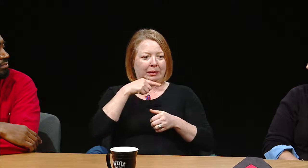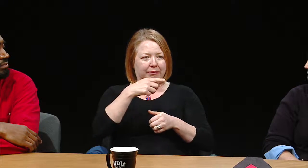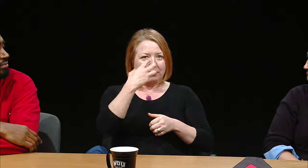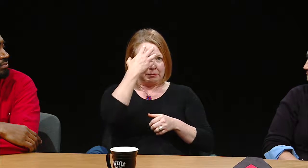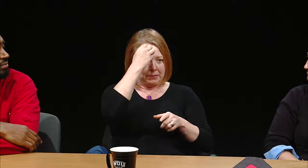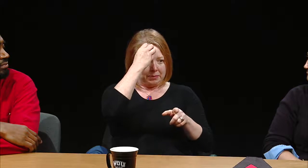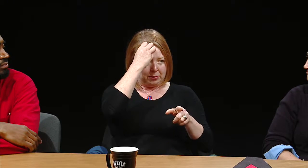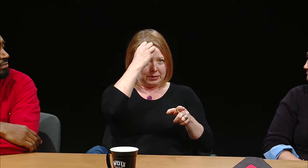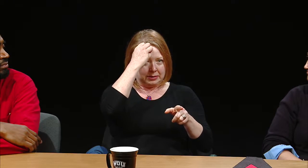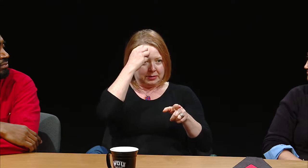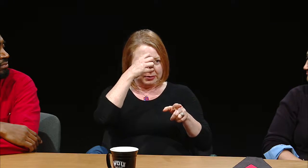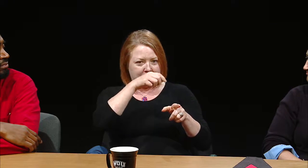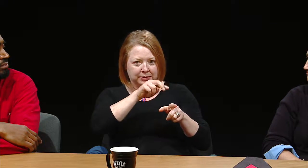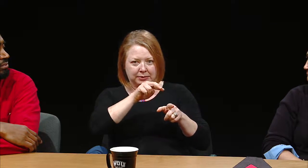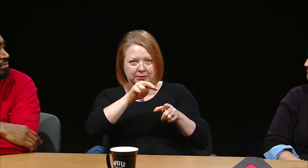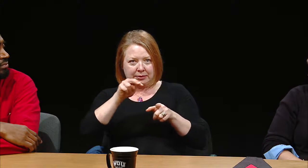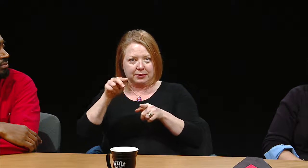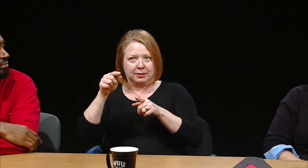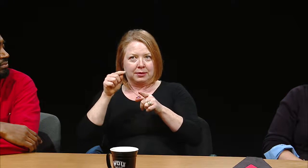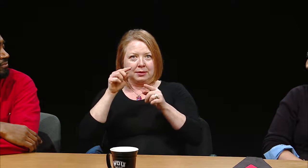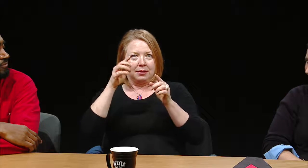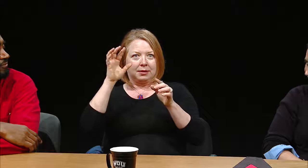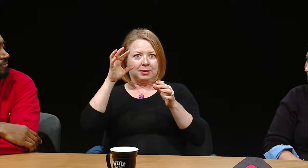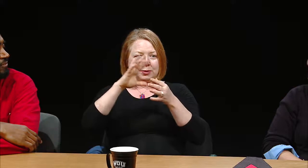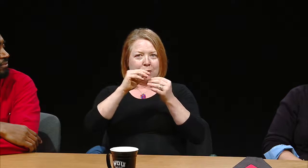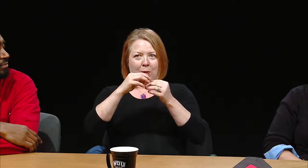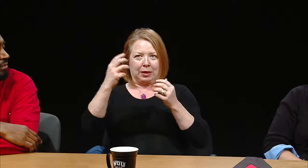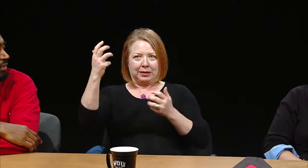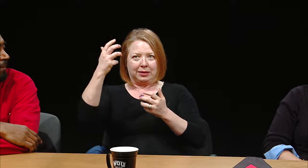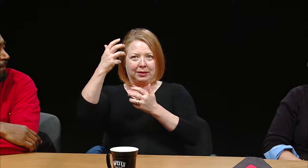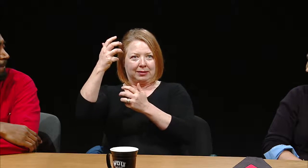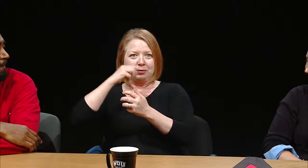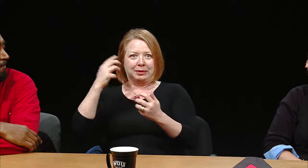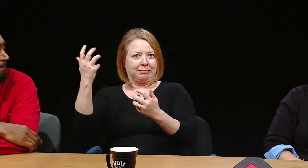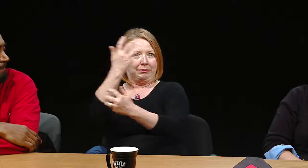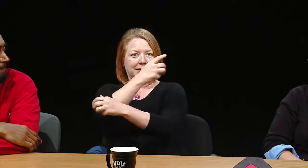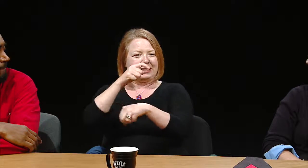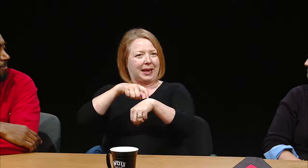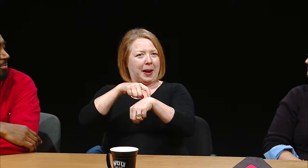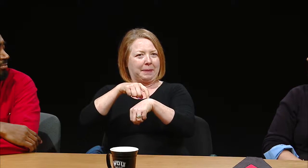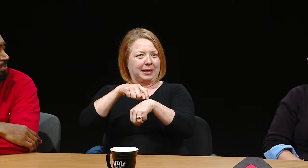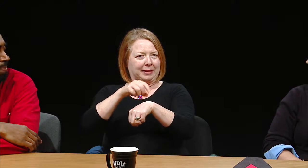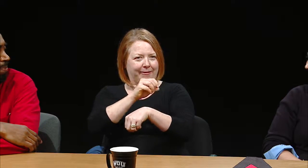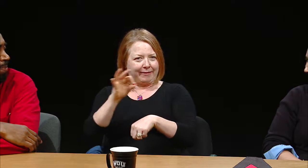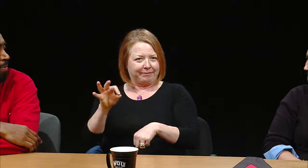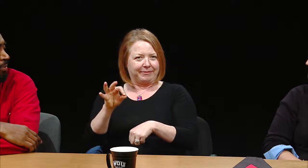and I think that's why we love what we do so much in that way, is that you're giving someone the opportunity too